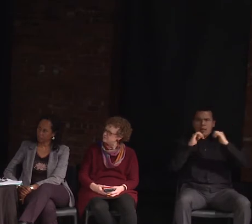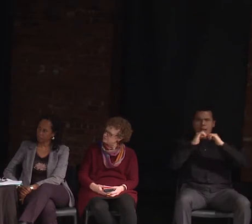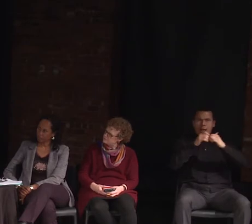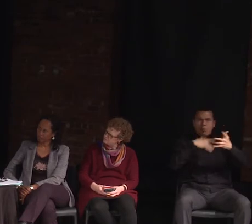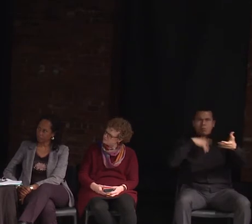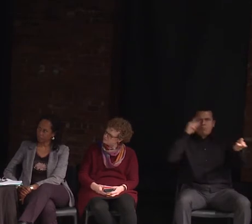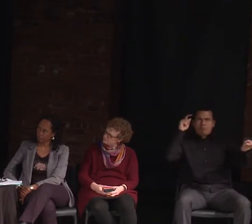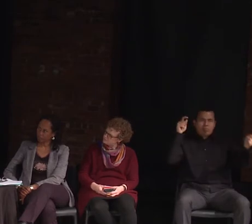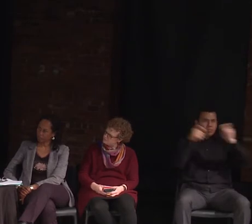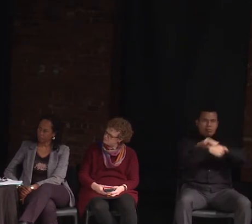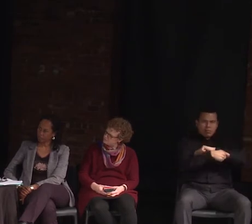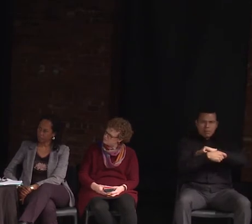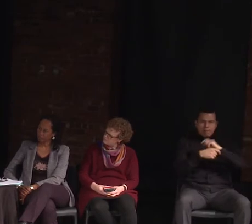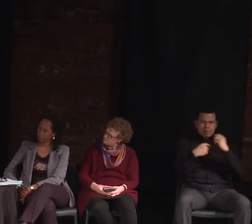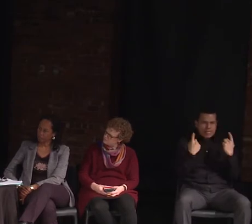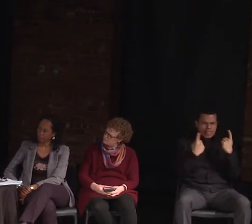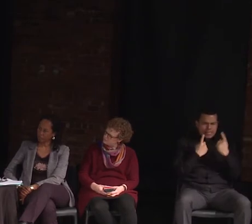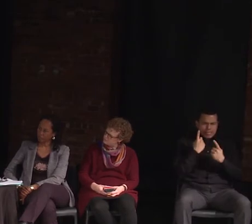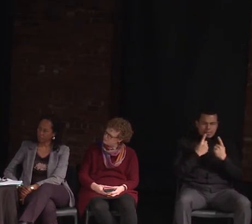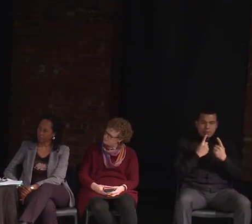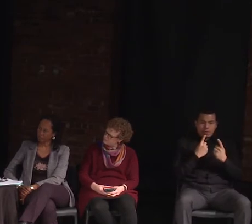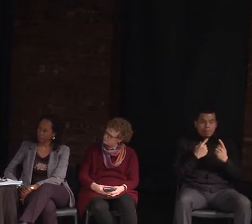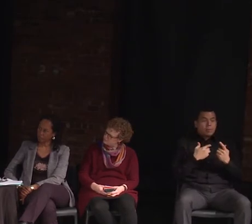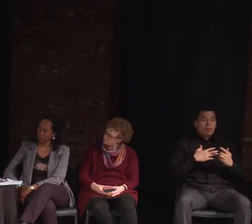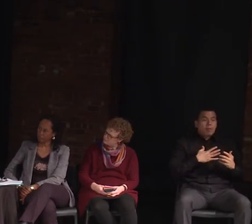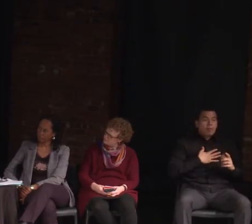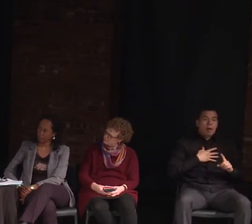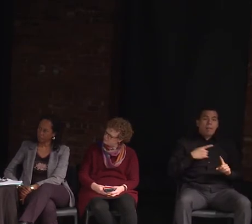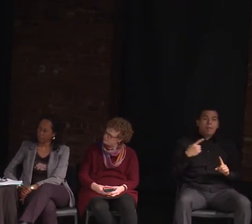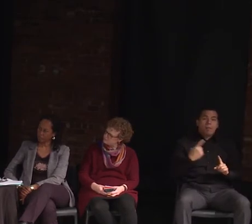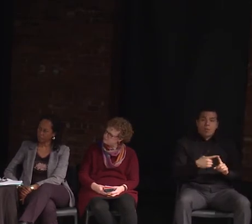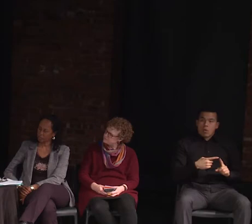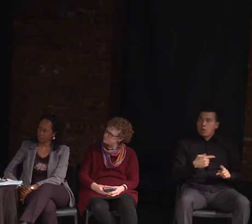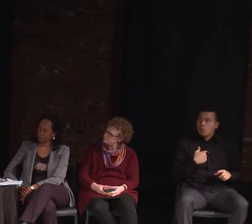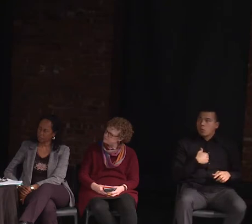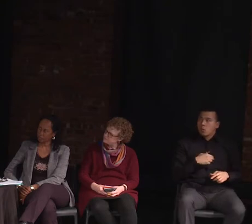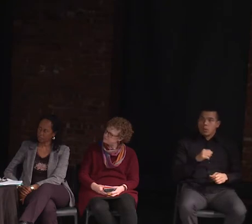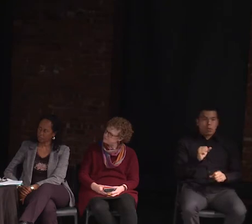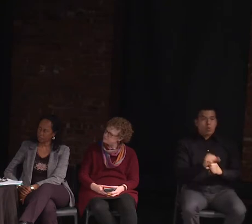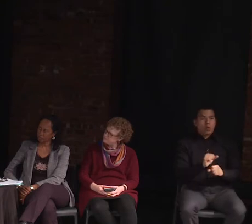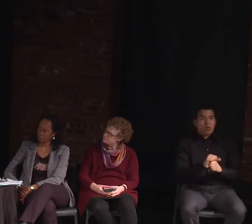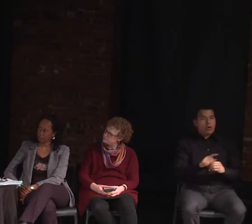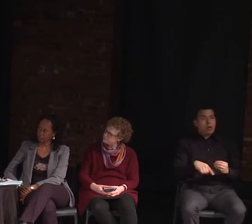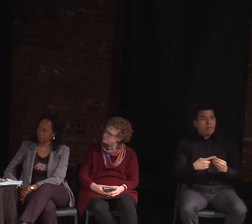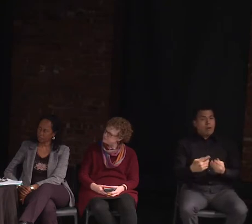I was saying, we work in this place where we talk about finance but actually, we run